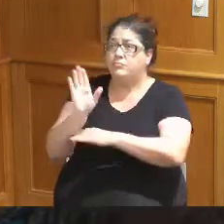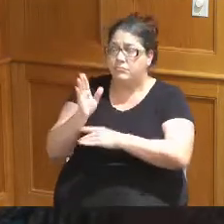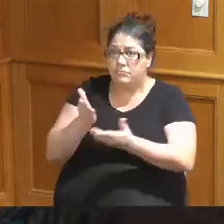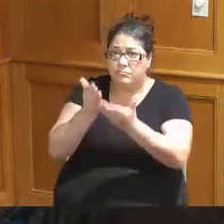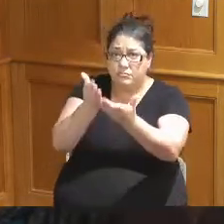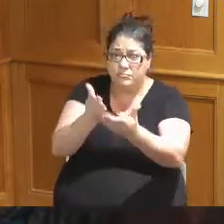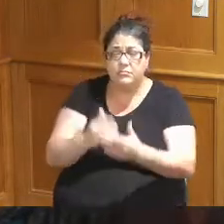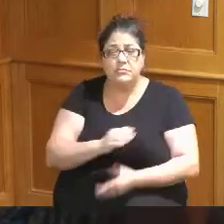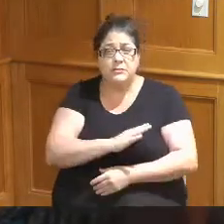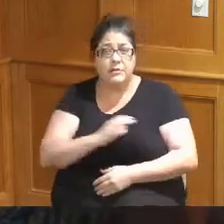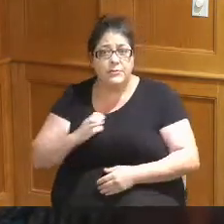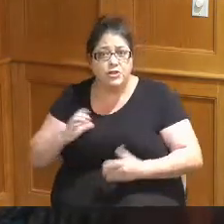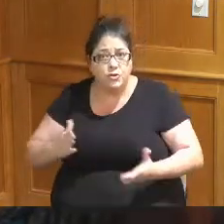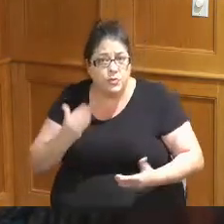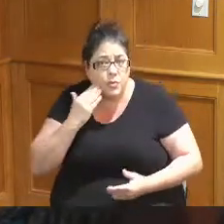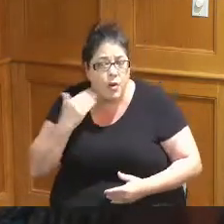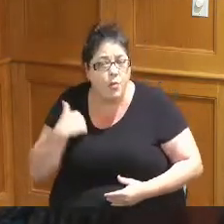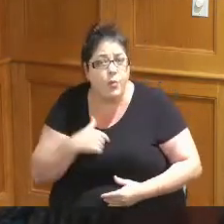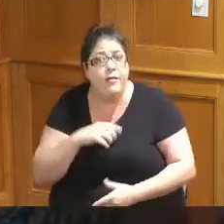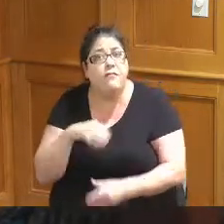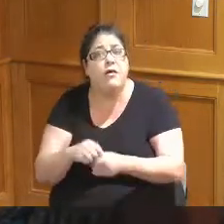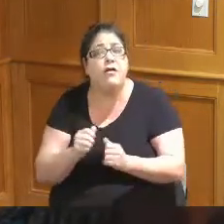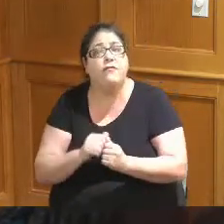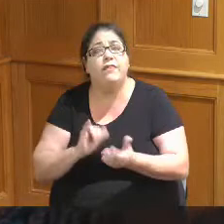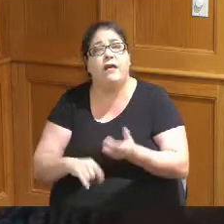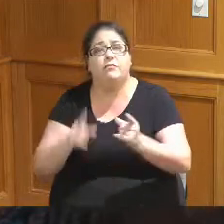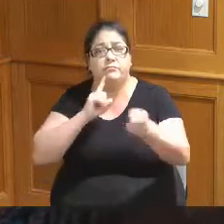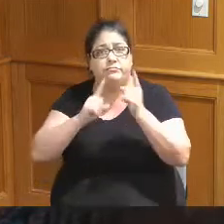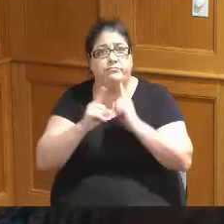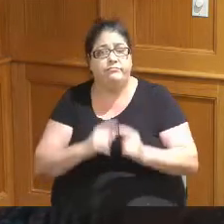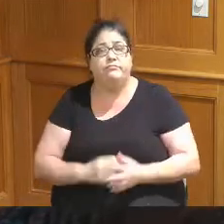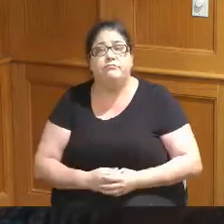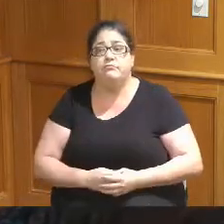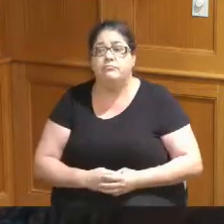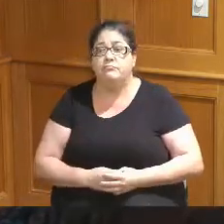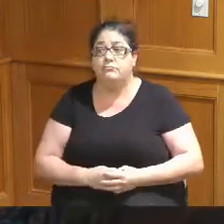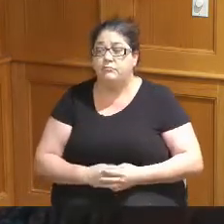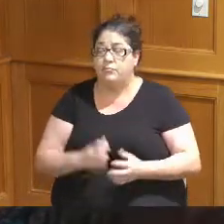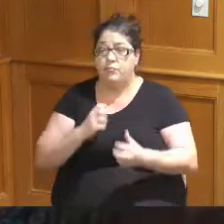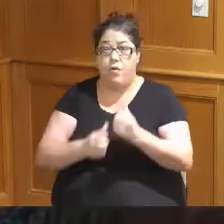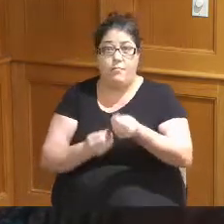the County Commissioners know that we're in this conversation trying to solve some problems as it